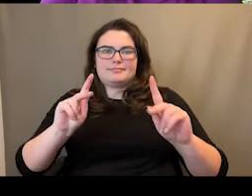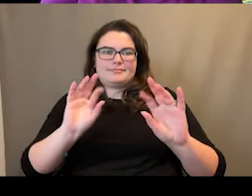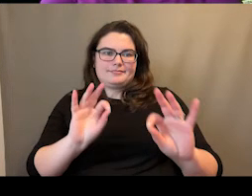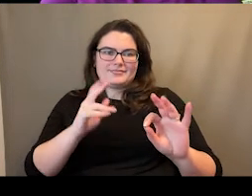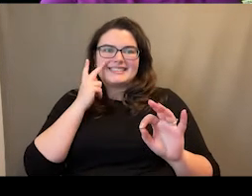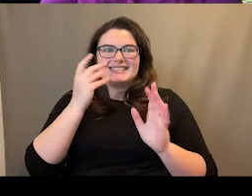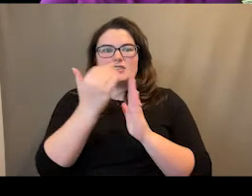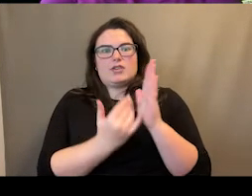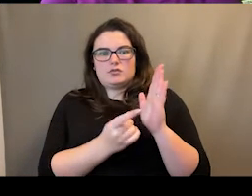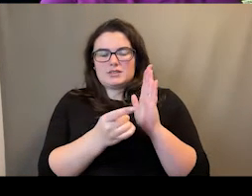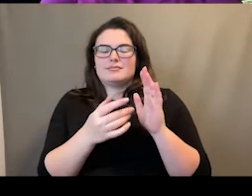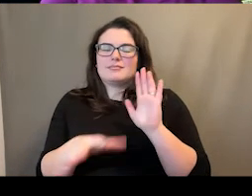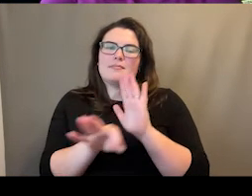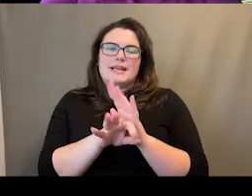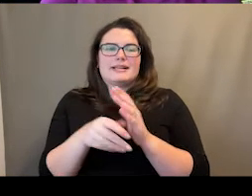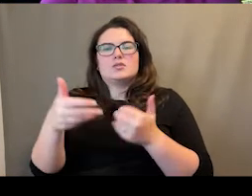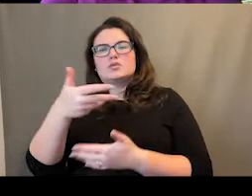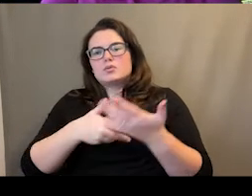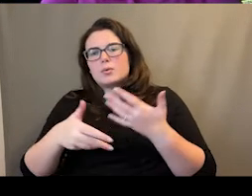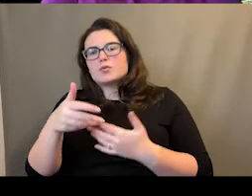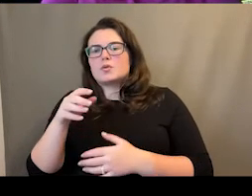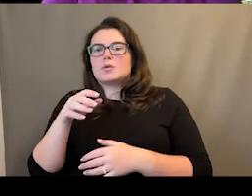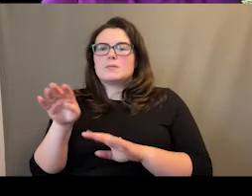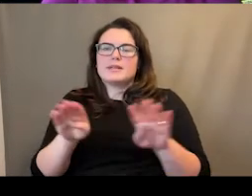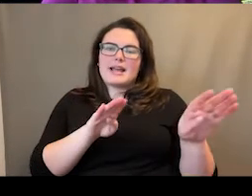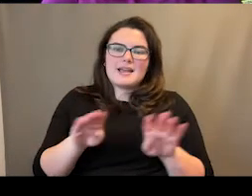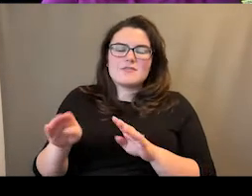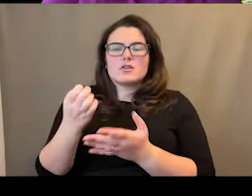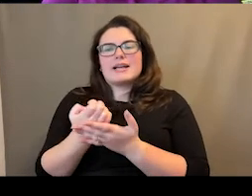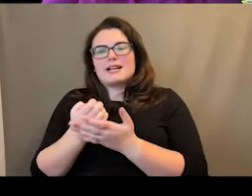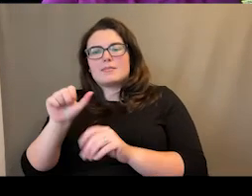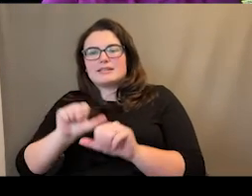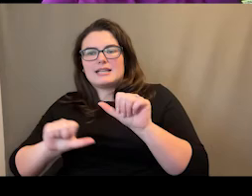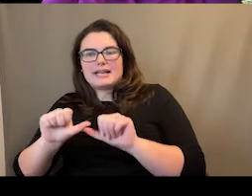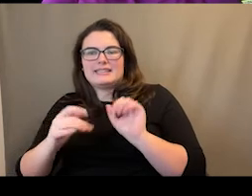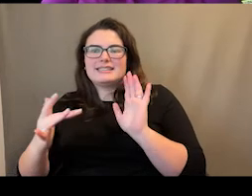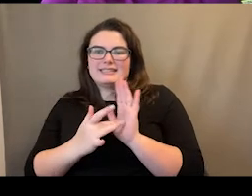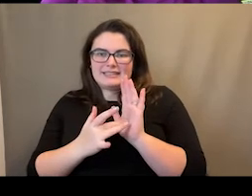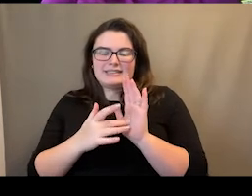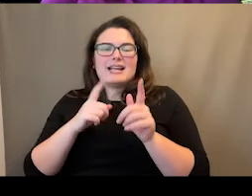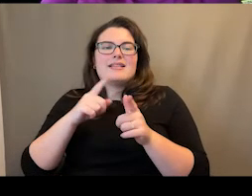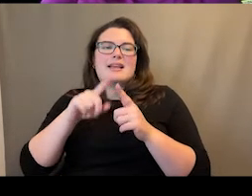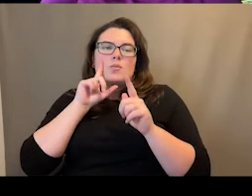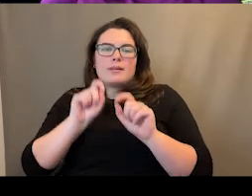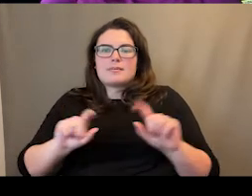you want to select the Social Behavioral Economic Sciences Directorate. What you will get is something that looks like this.